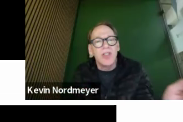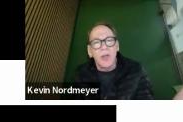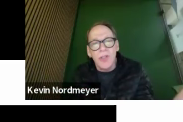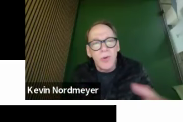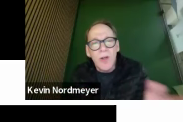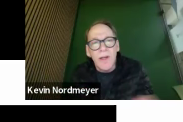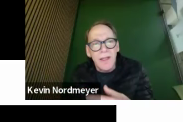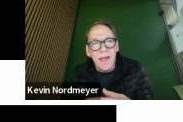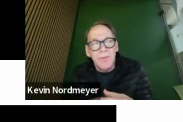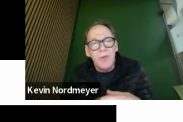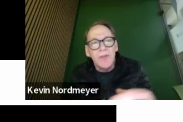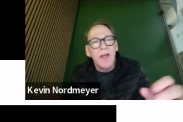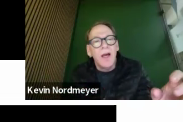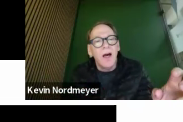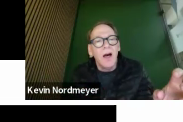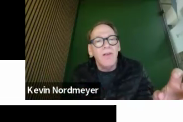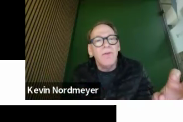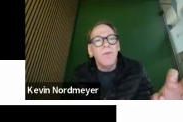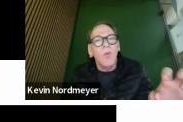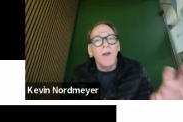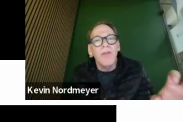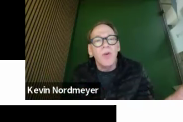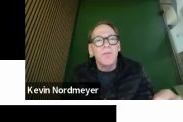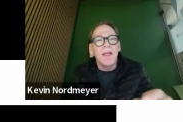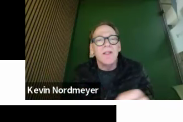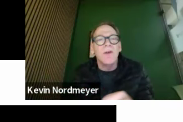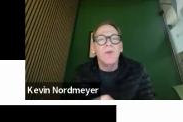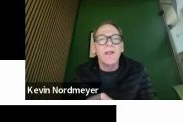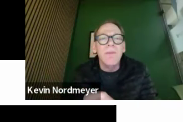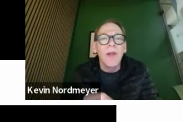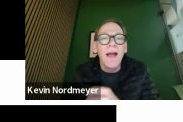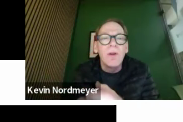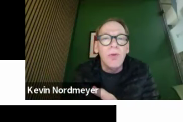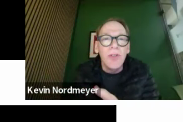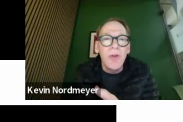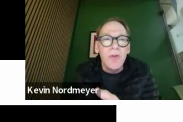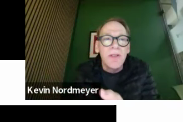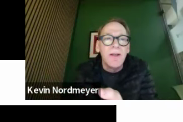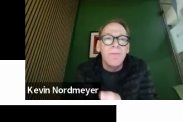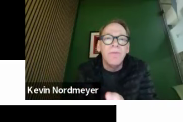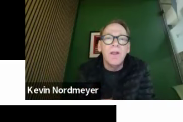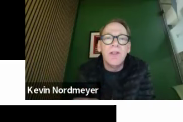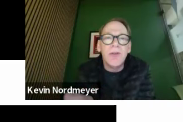This just shows three quick examples of what those means. So for example, equitable use